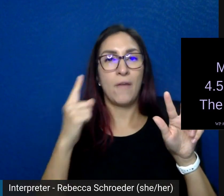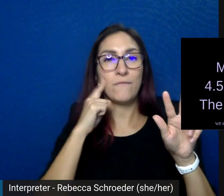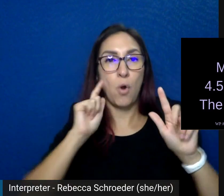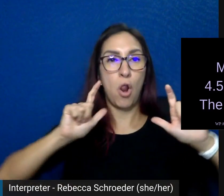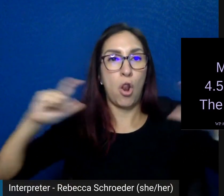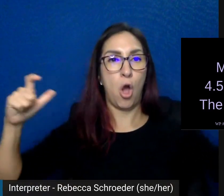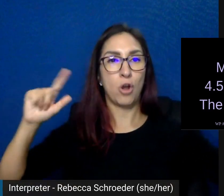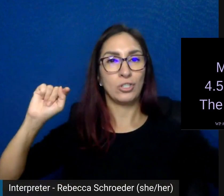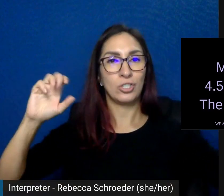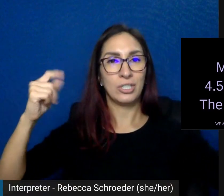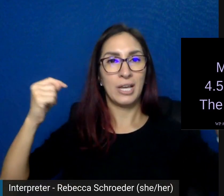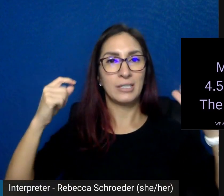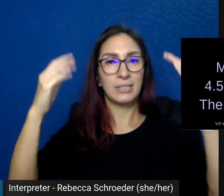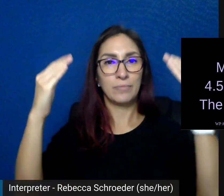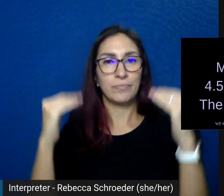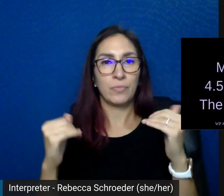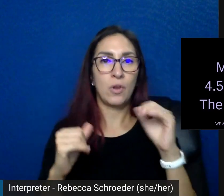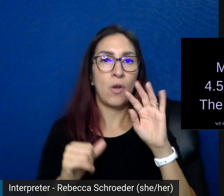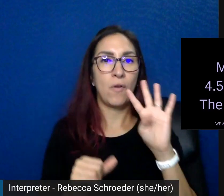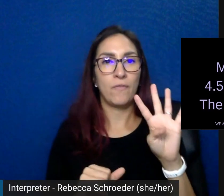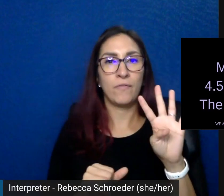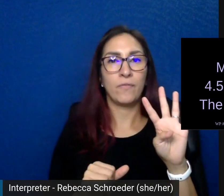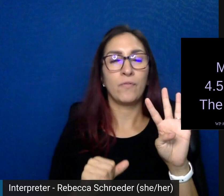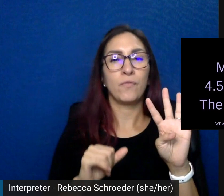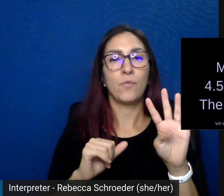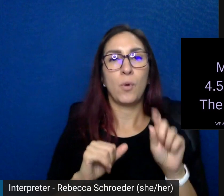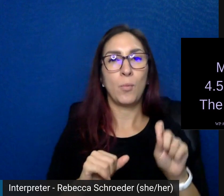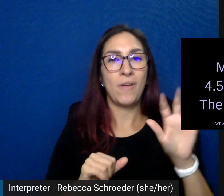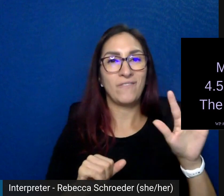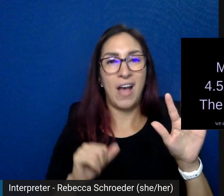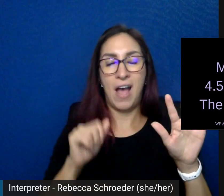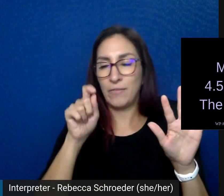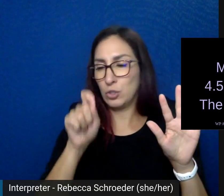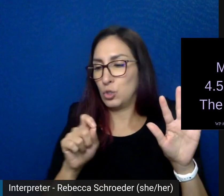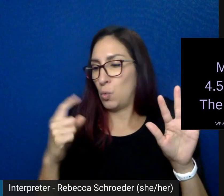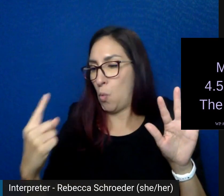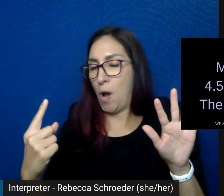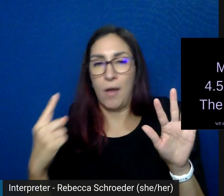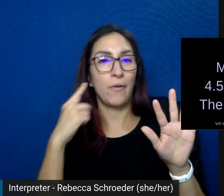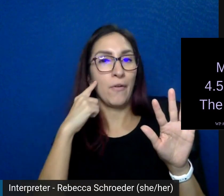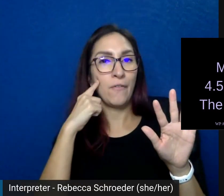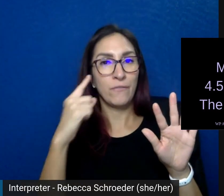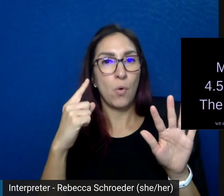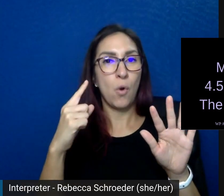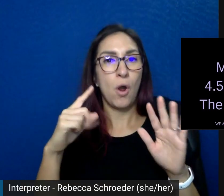for paragraph text. As always for accessibility, the higher the number the better.